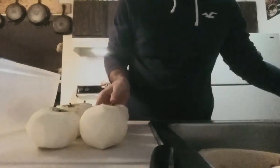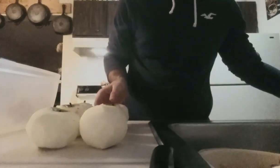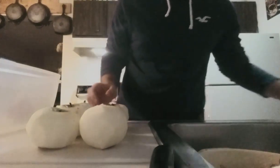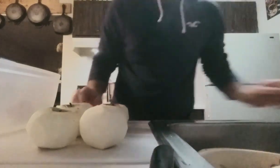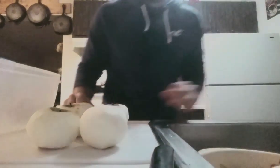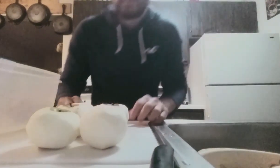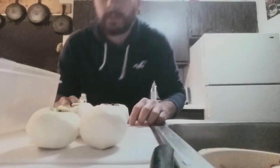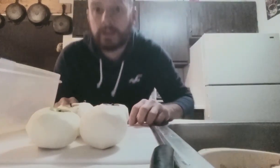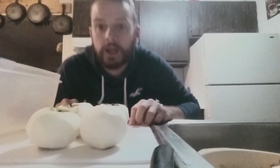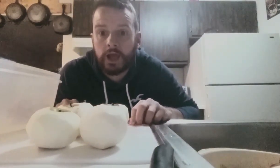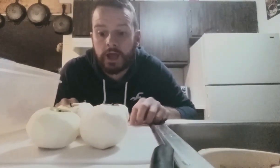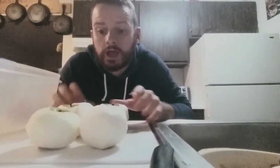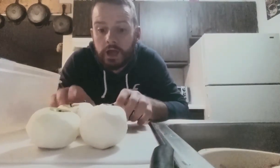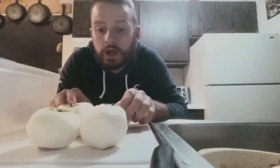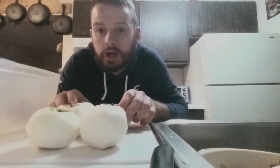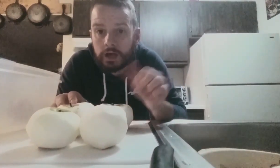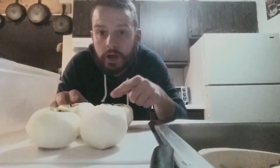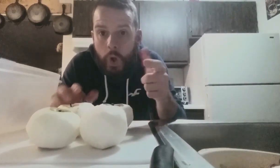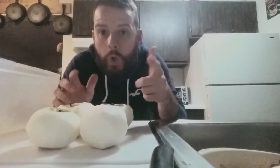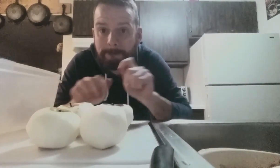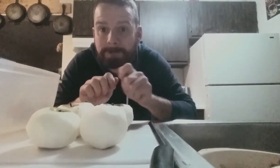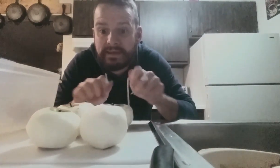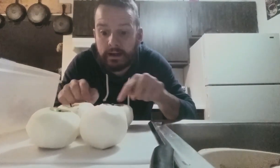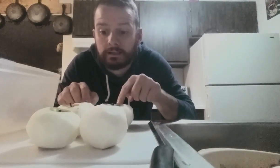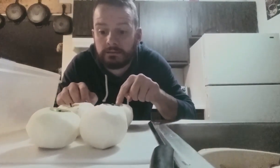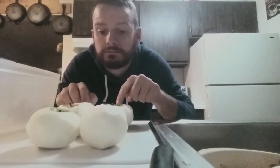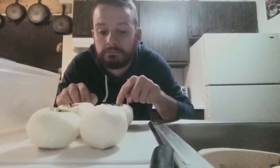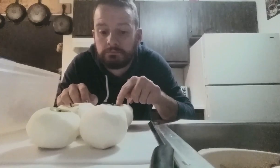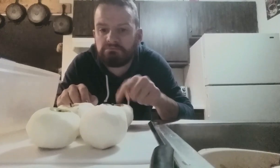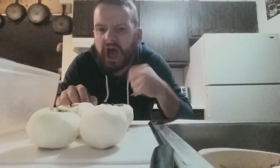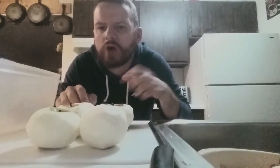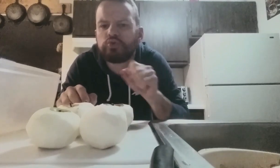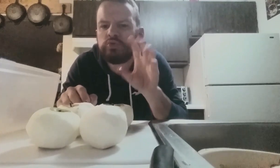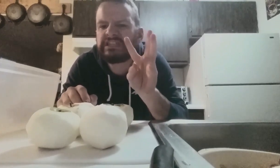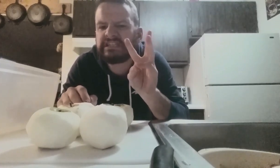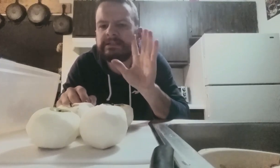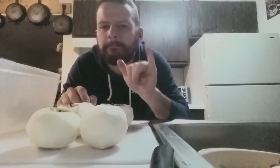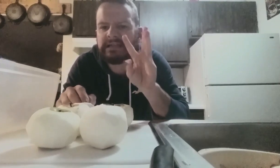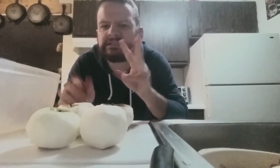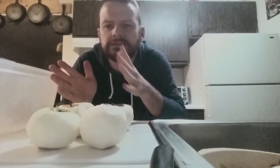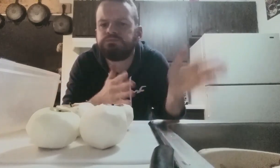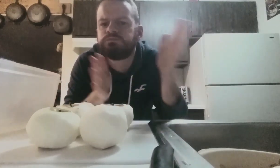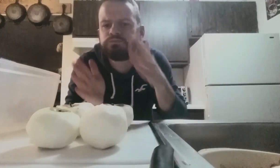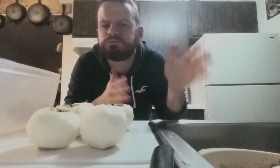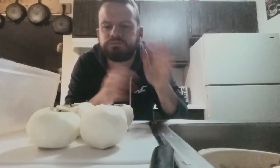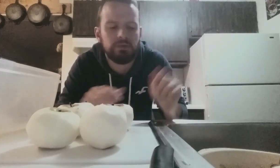[ ENDS] They're now all peeled. I do six by six.